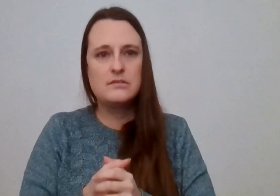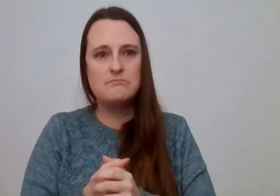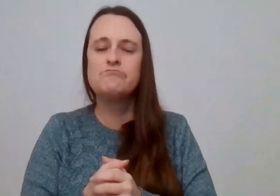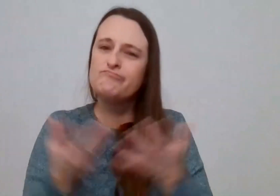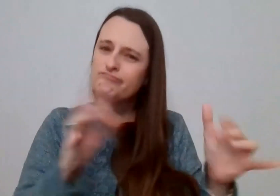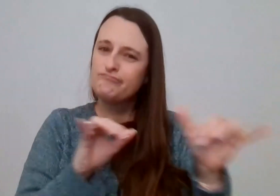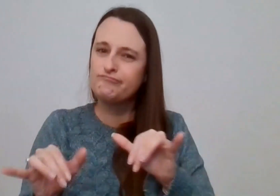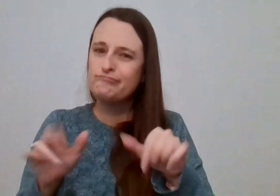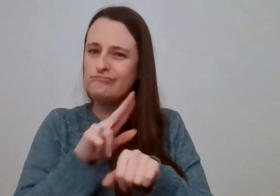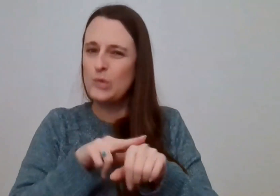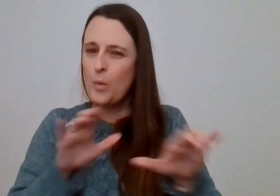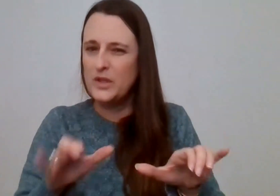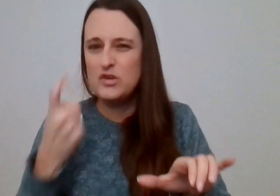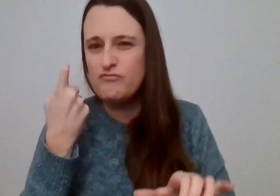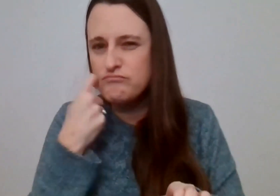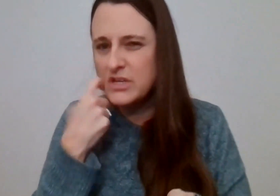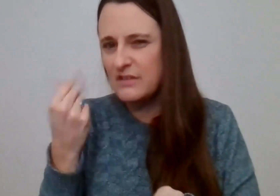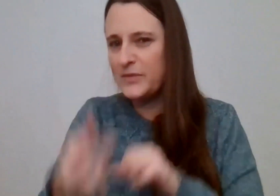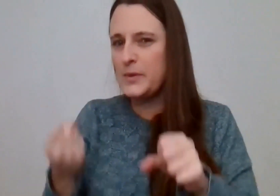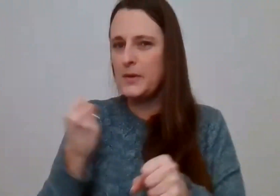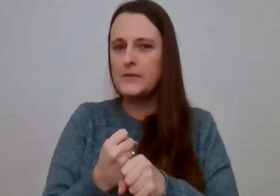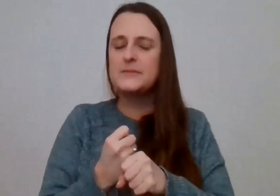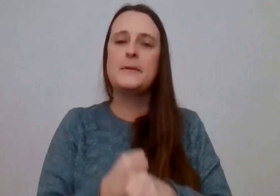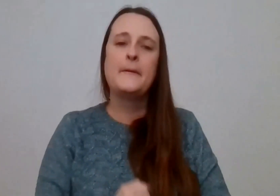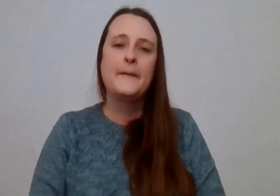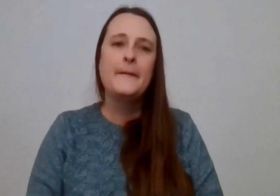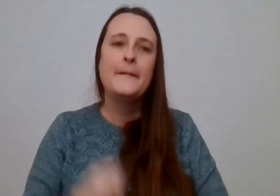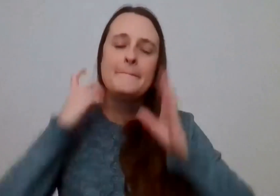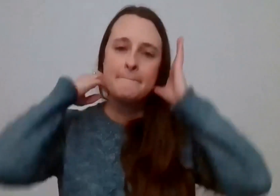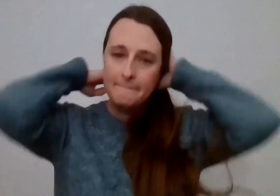from the past few years or past several years in regards to course elections so number one